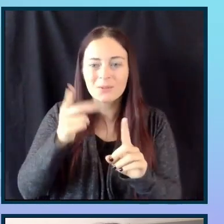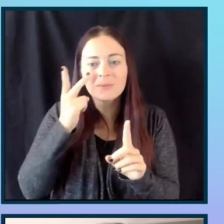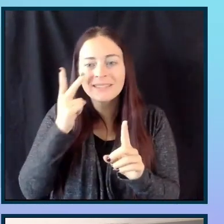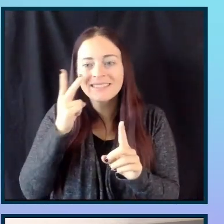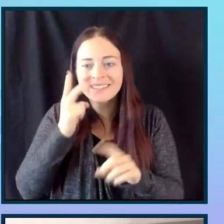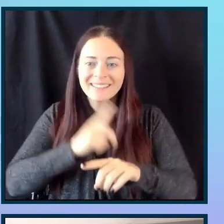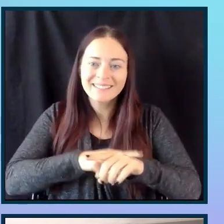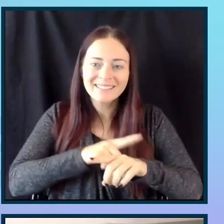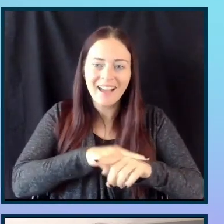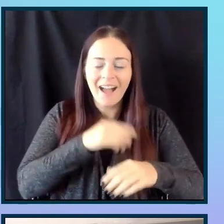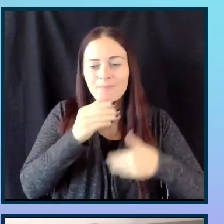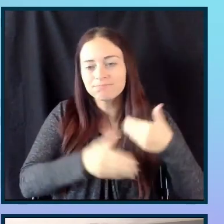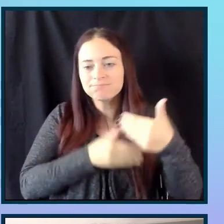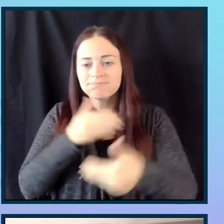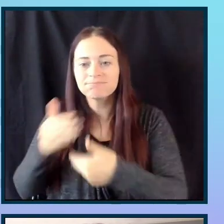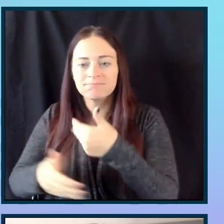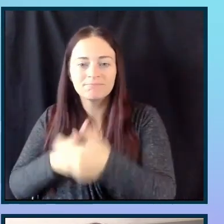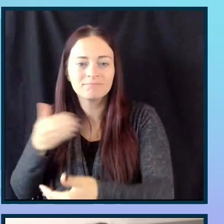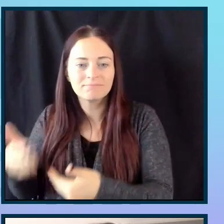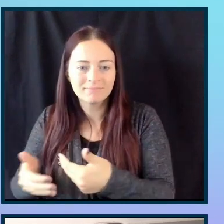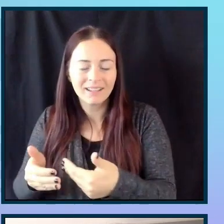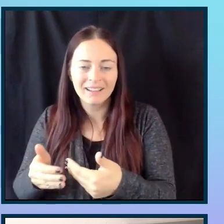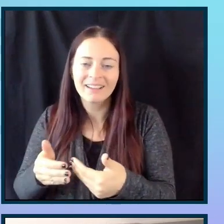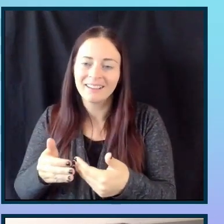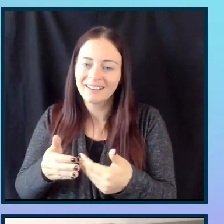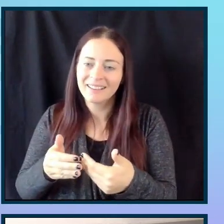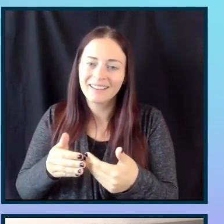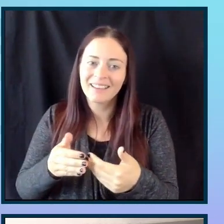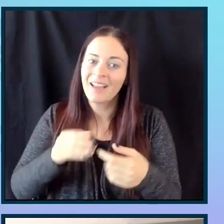the time it takes to develop these things goes up a bit,